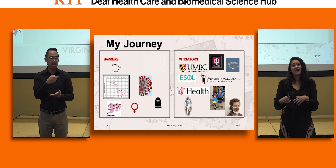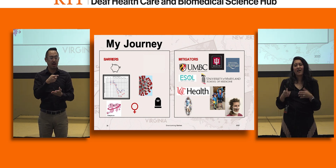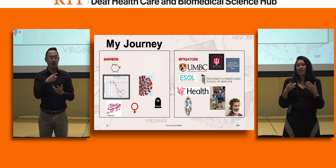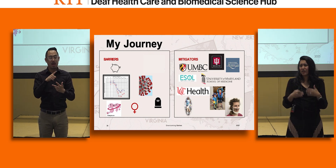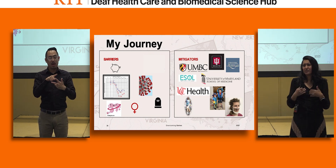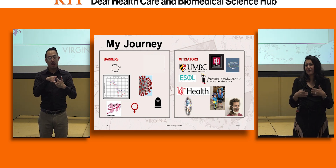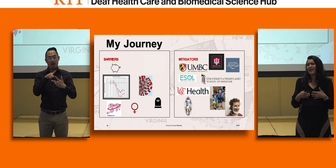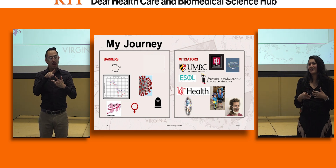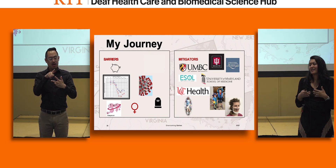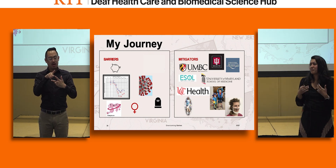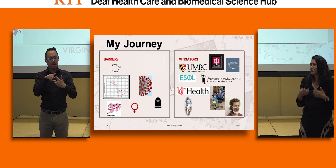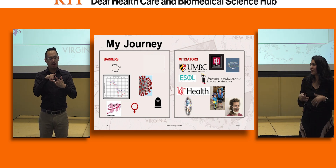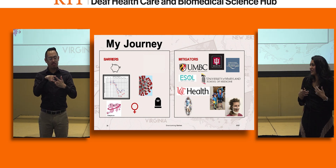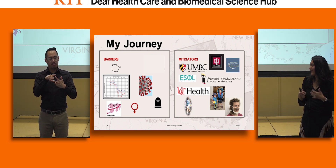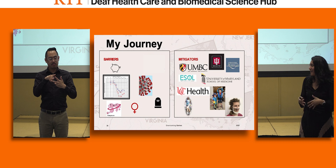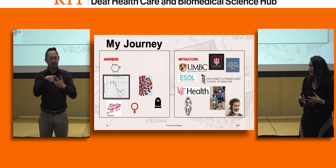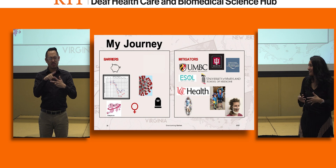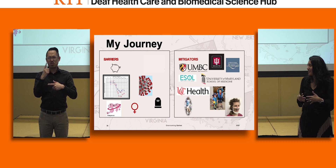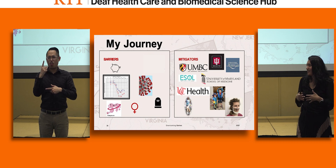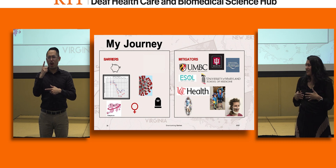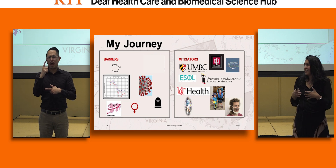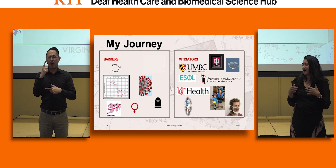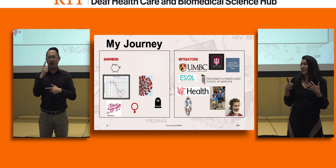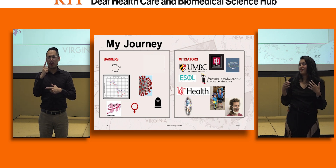I also had an employee health physician